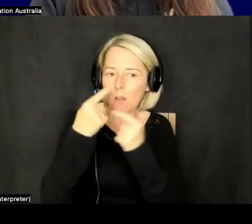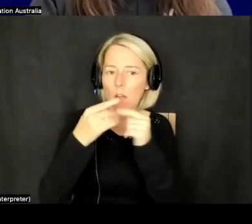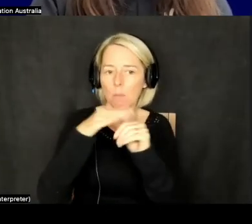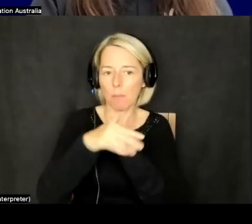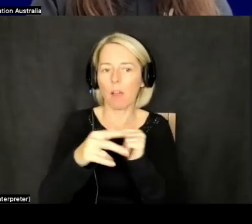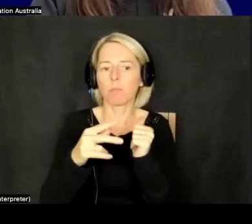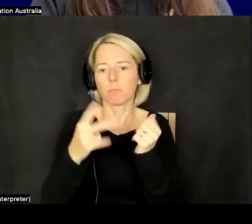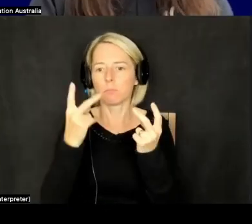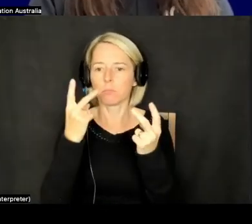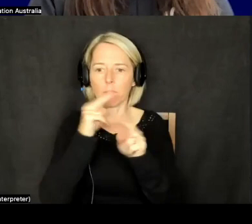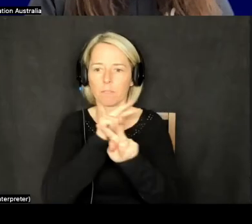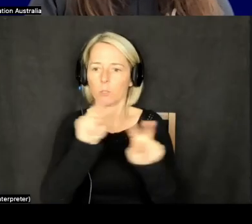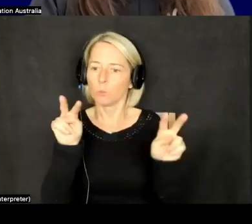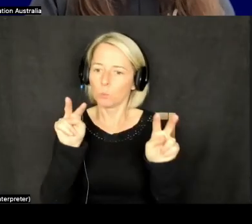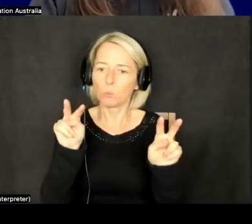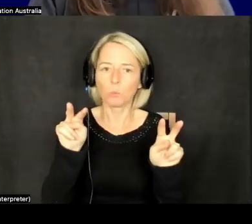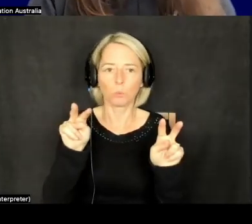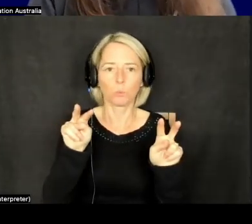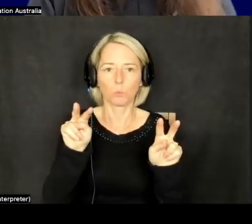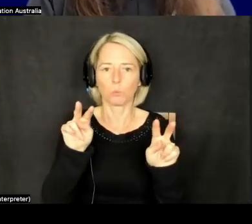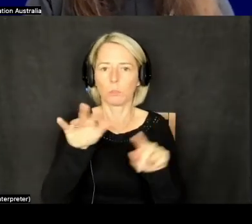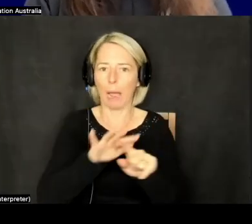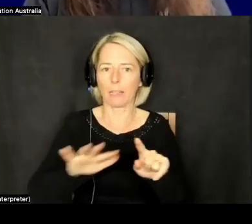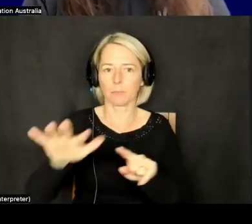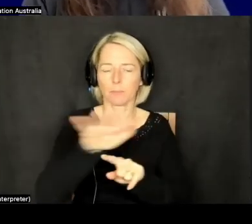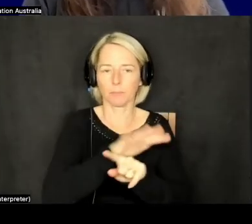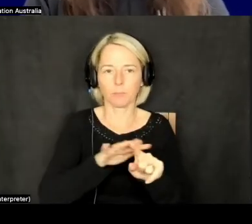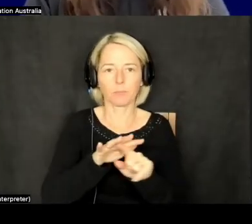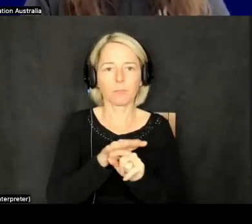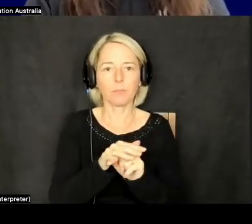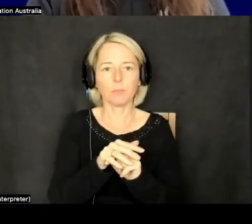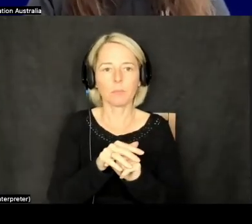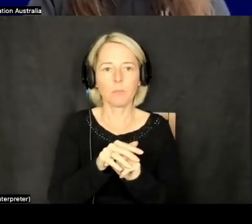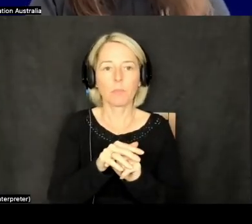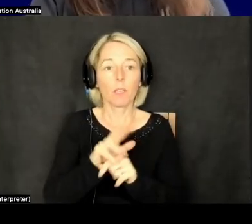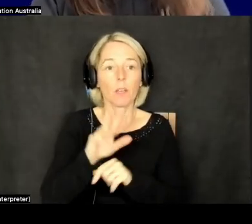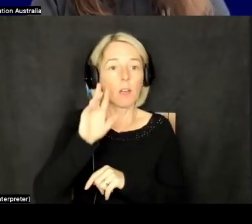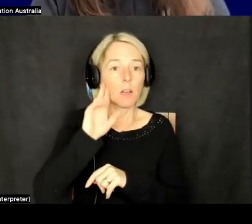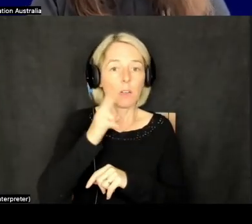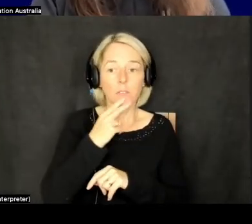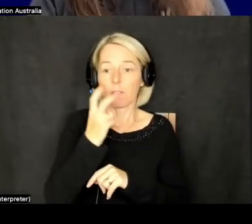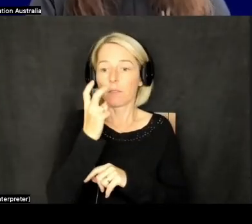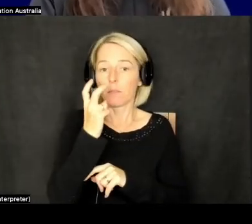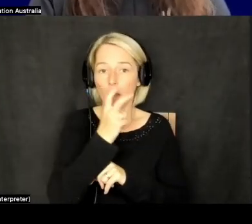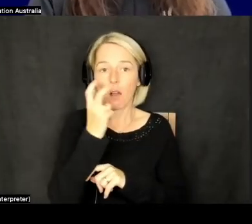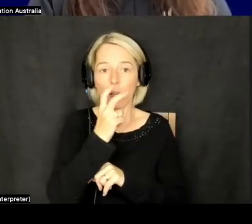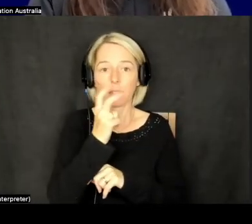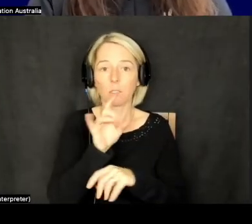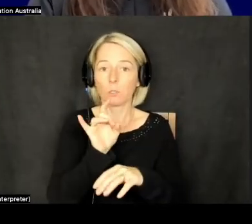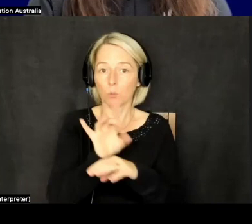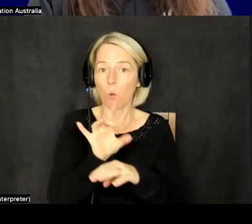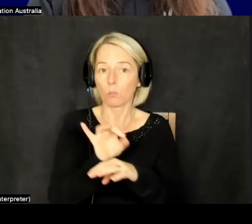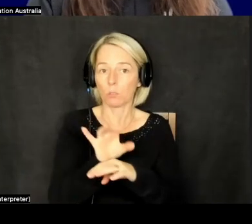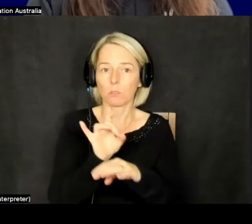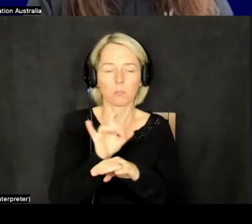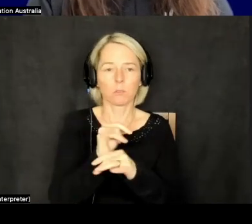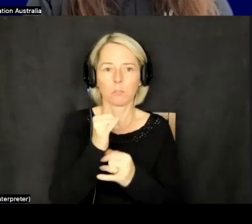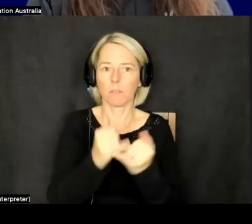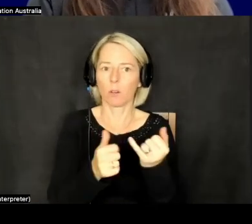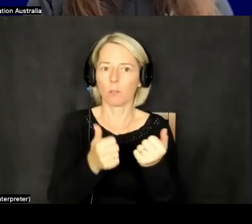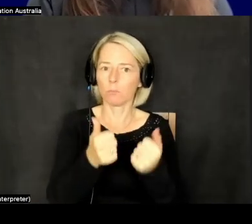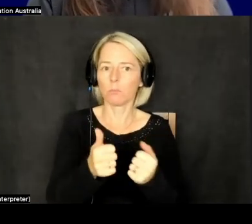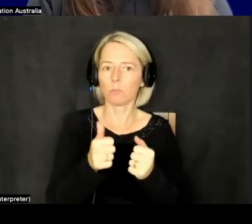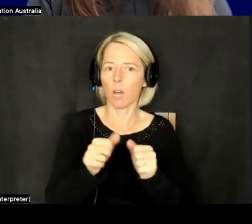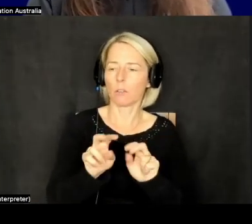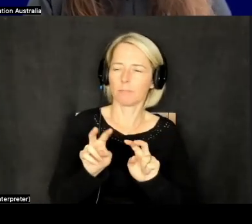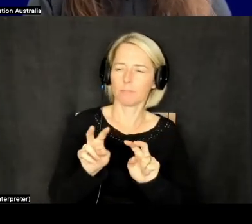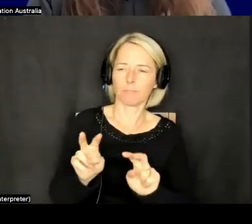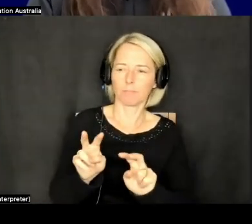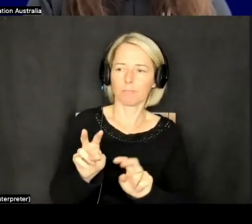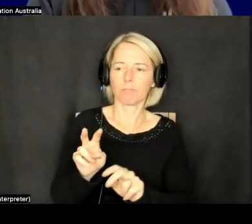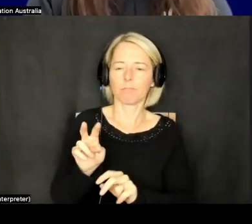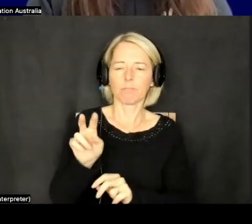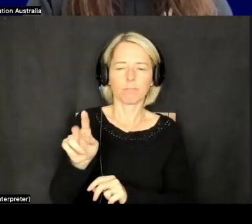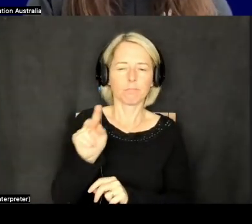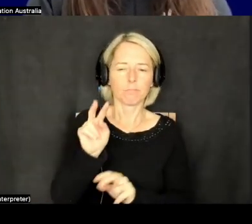deafblind, and the deafblind consultant is usually pretty good at interpreting vision assessments,